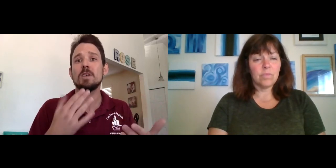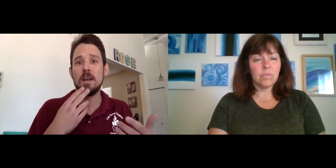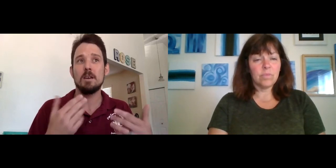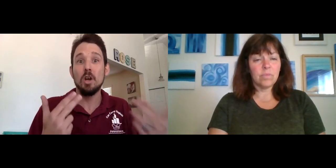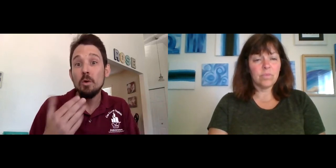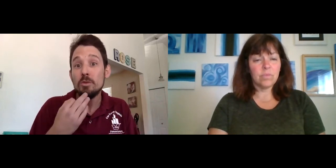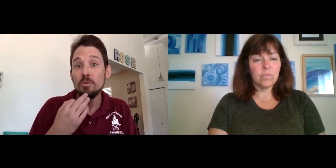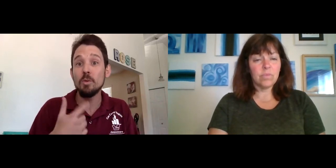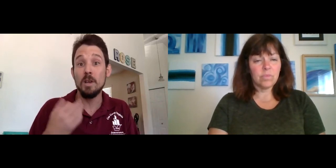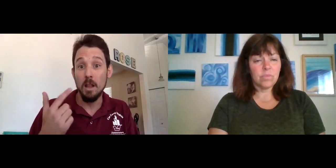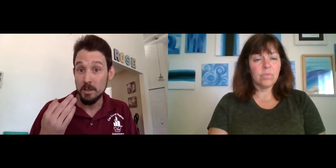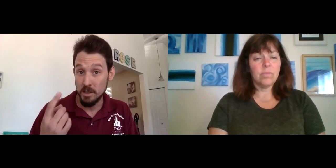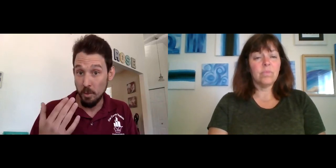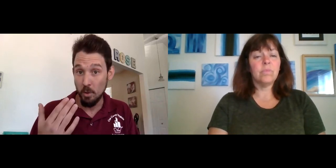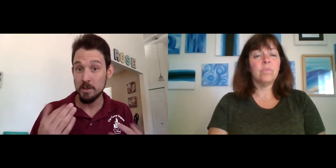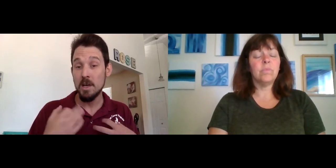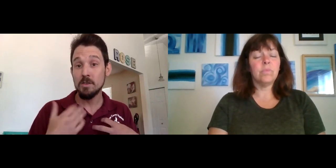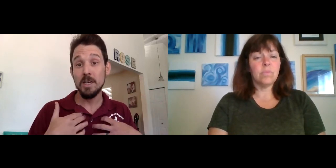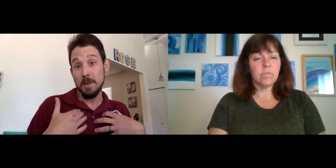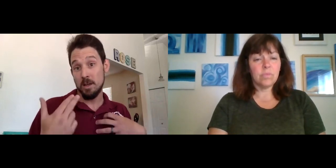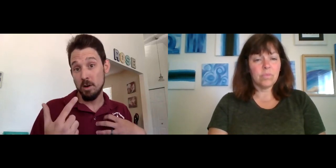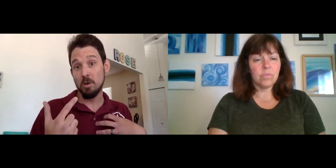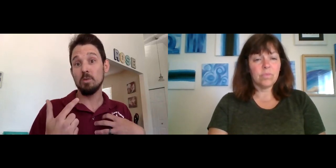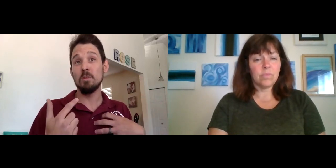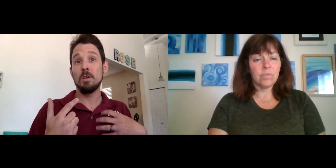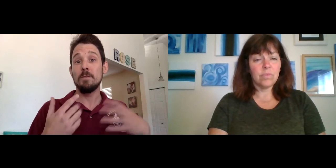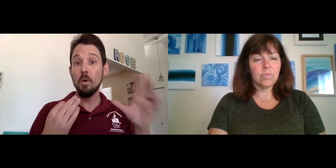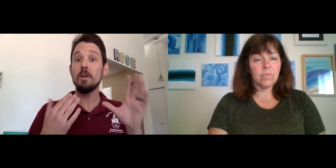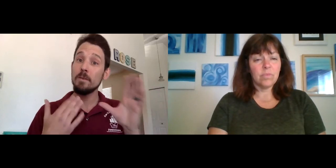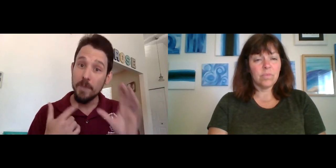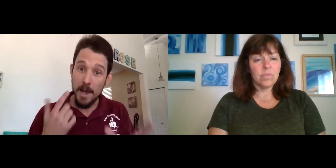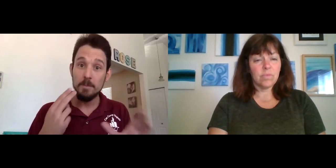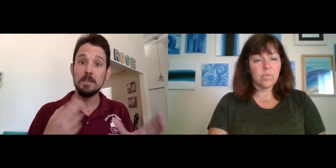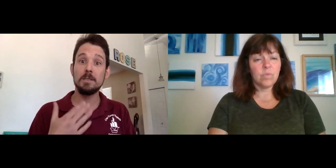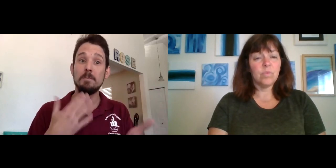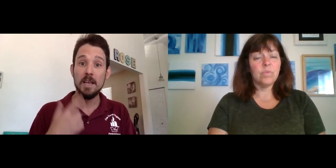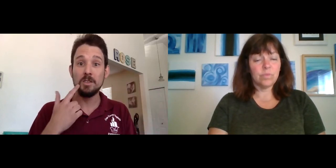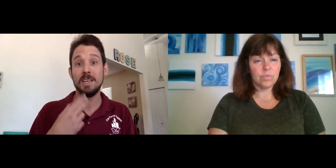go through with a lot of support. That's my goal for the families is to make sure they get